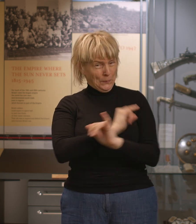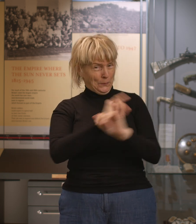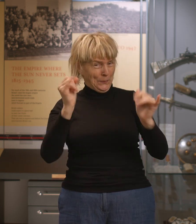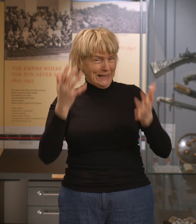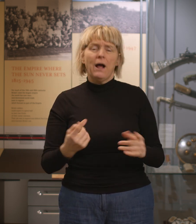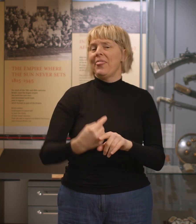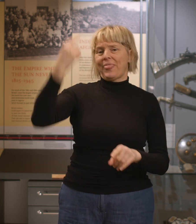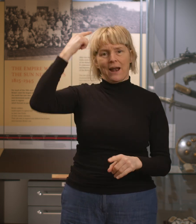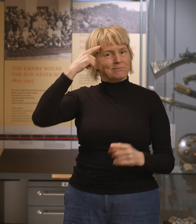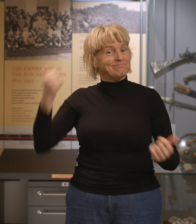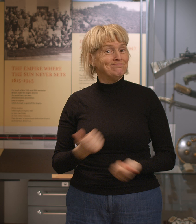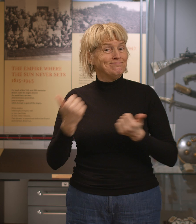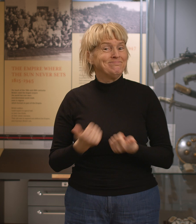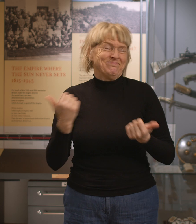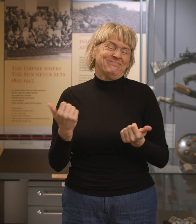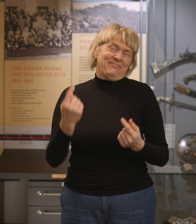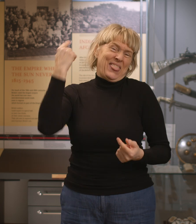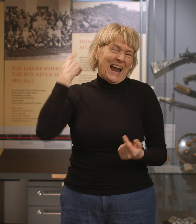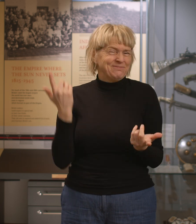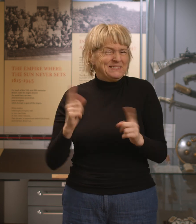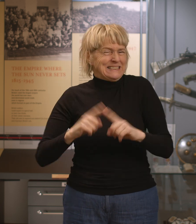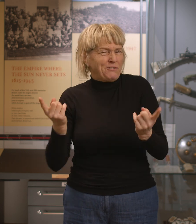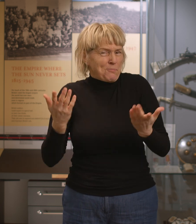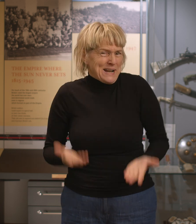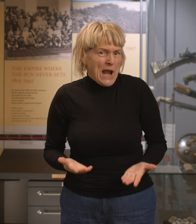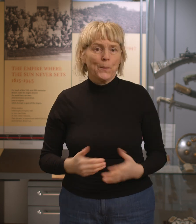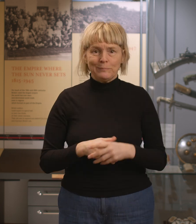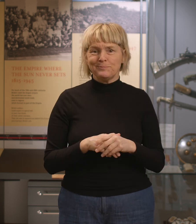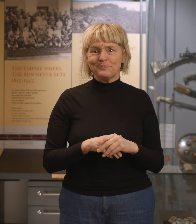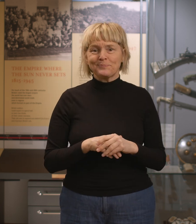converted into an ornate snuff box.